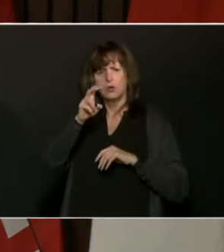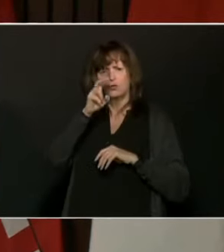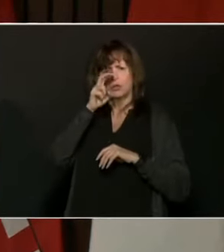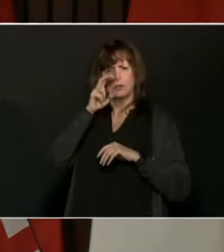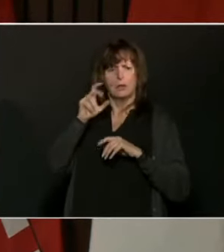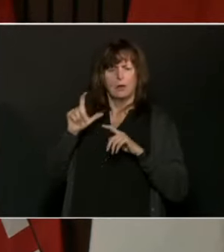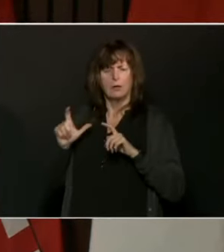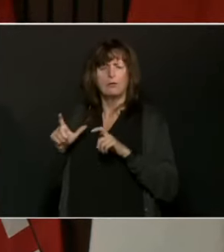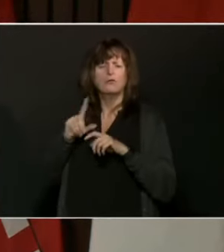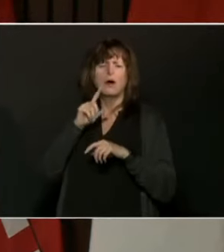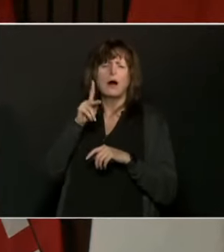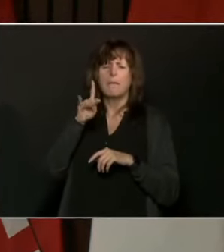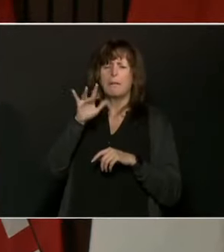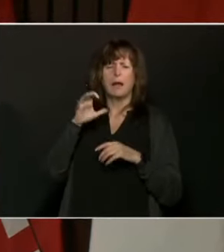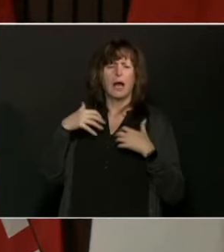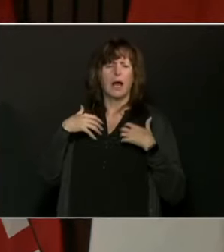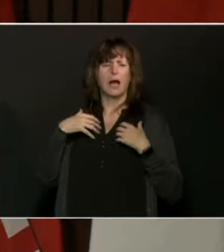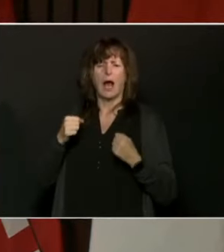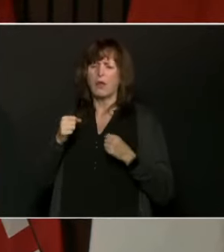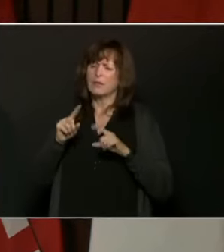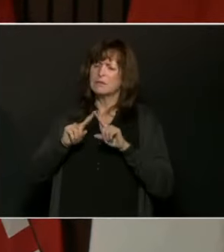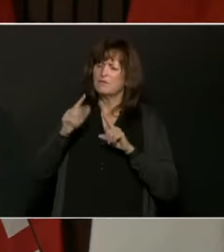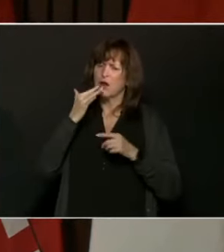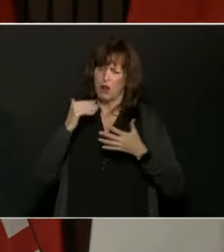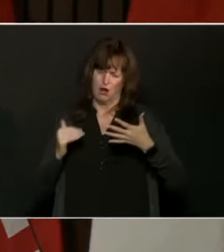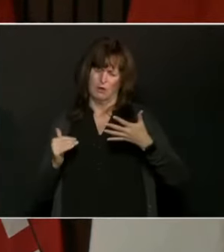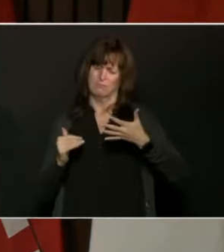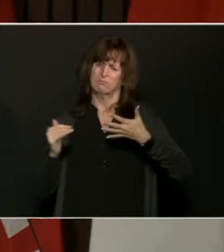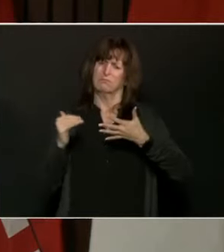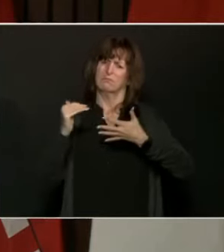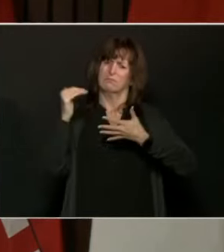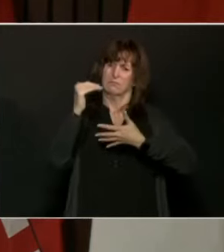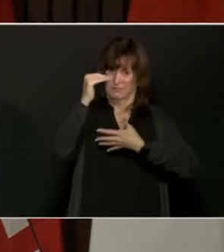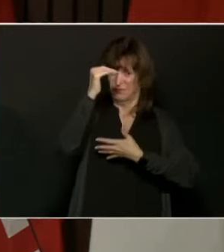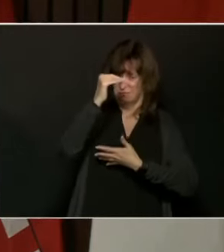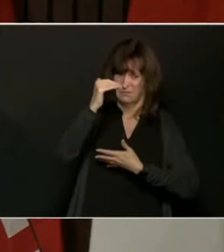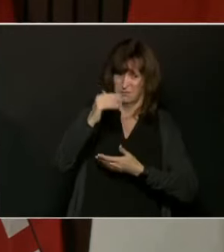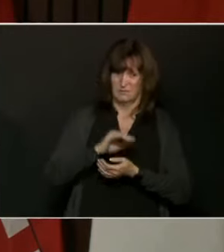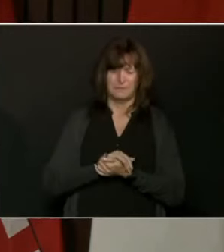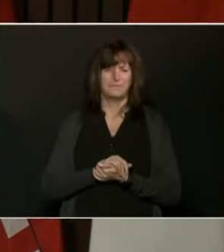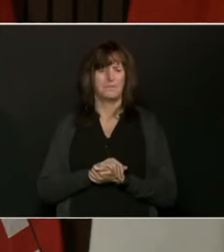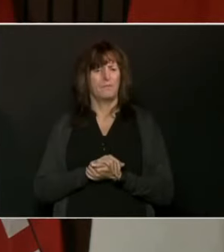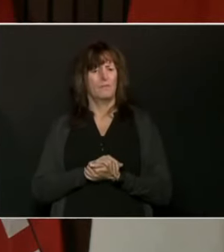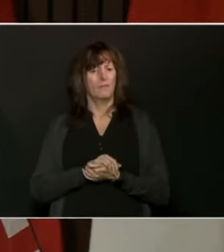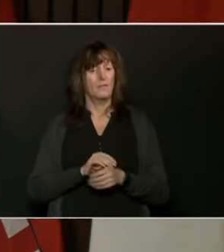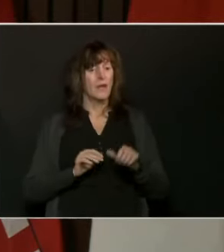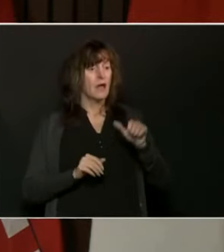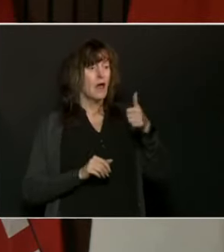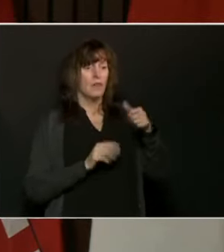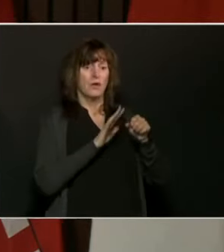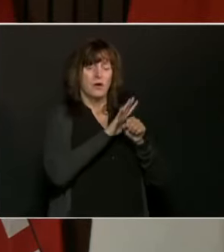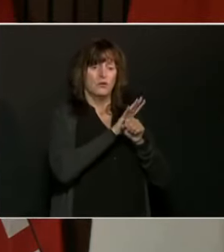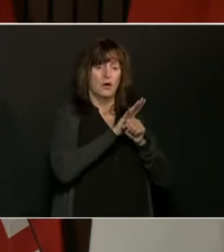YOU'VE SEEN, ACROSS A NUMBER OF DIFFERENT PUBLIC HEALTH UNITS,